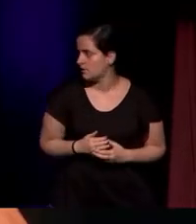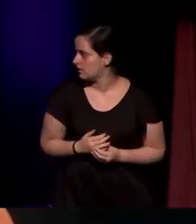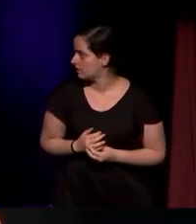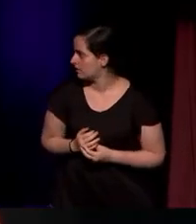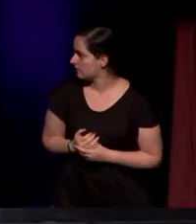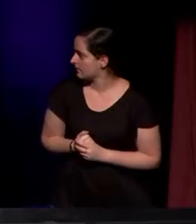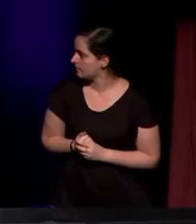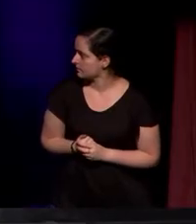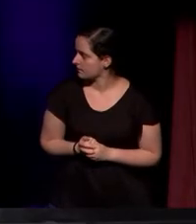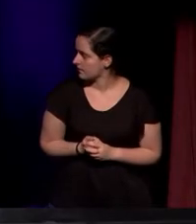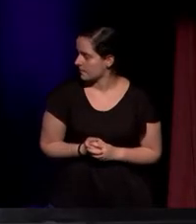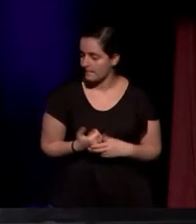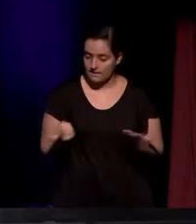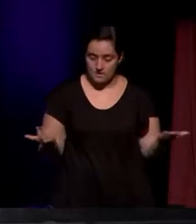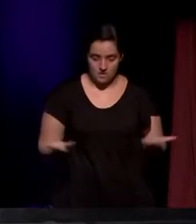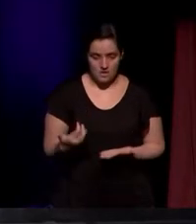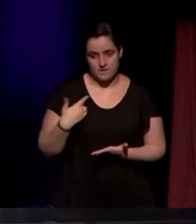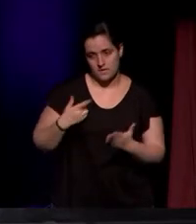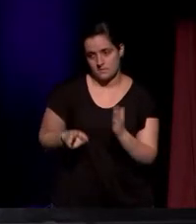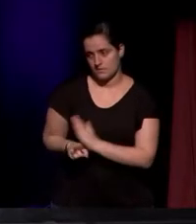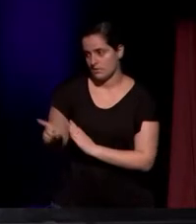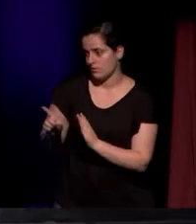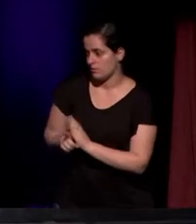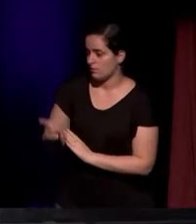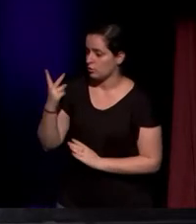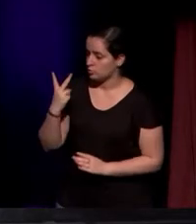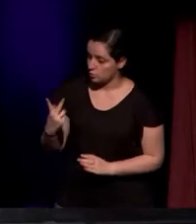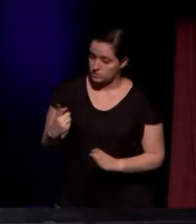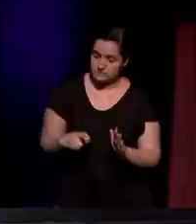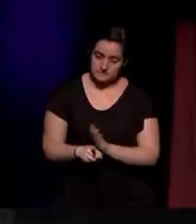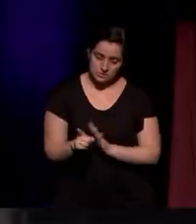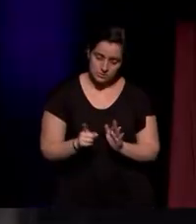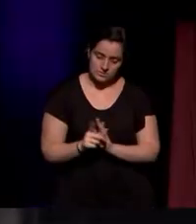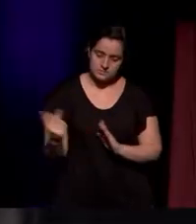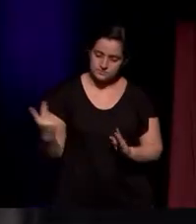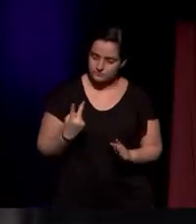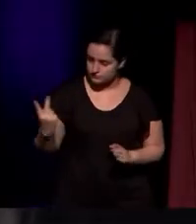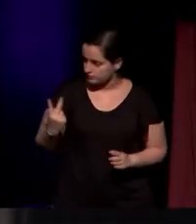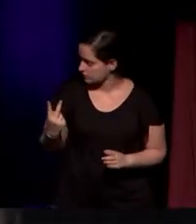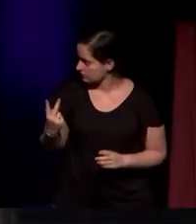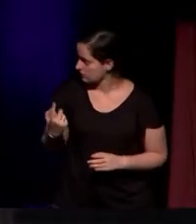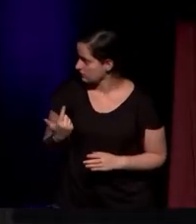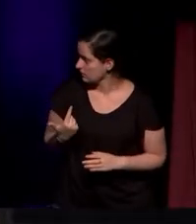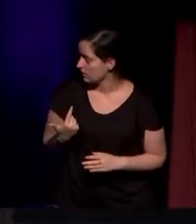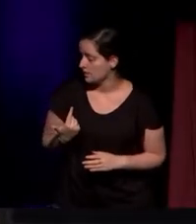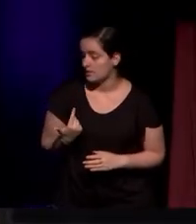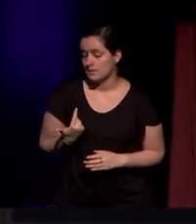I'll ask two questions for both. Then I have some for Isabel.